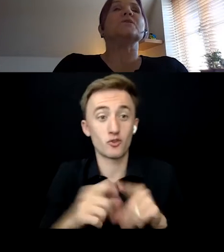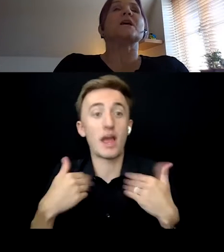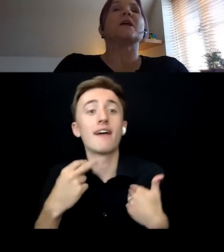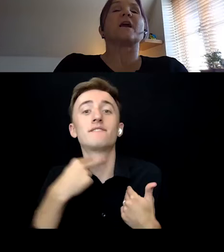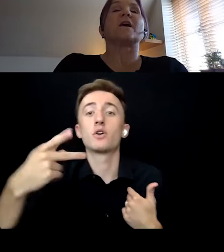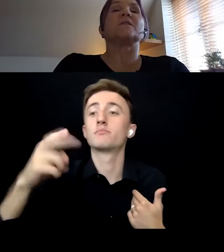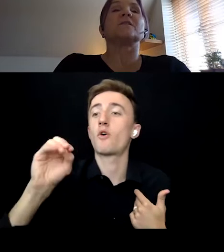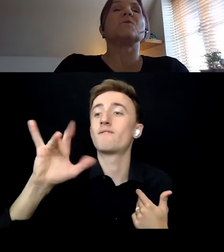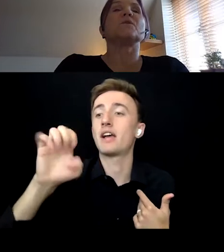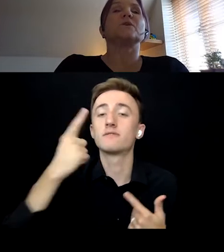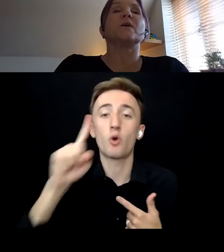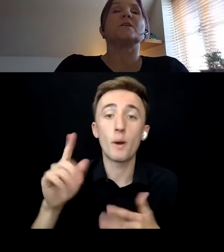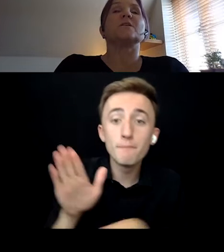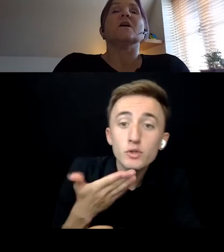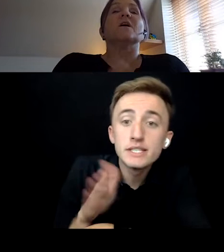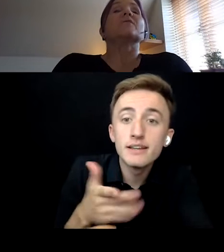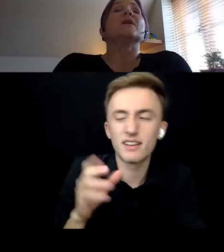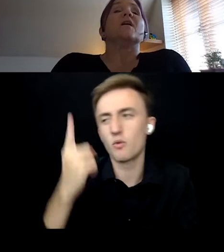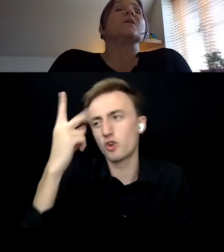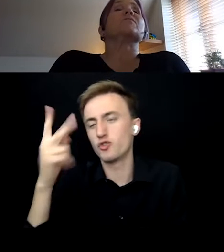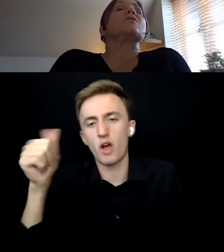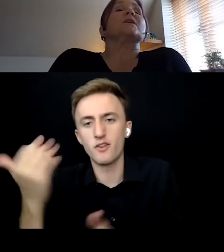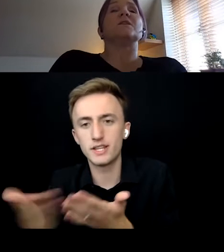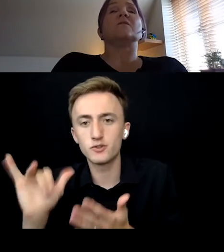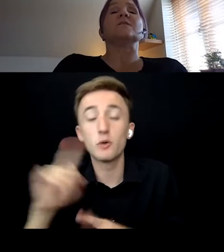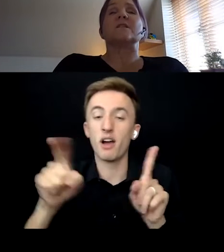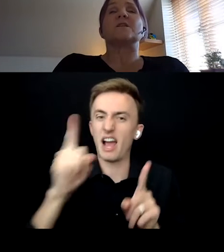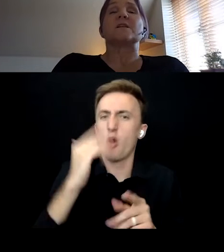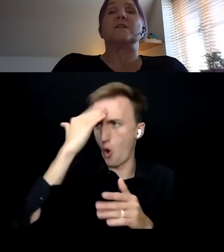music and one or two others. And I really hope that they will roll these out internationally